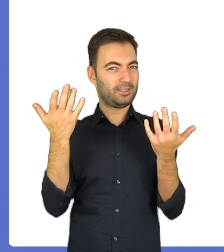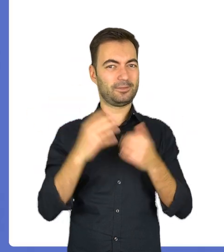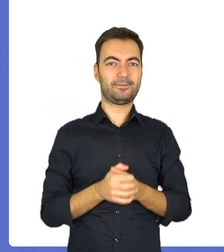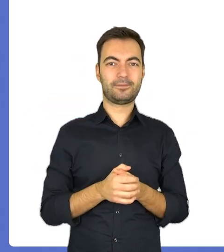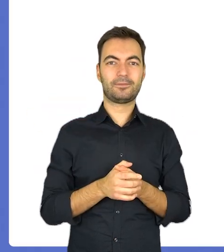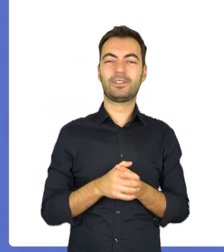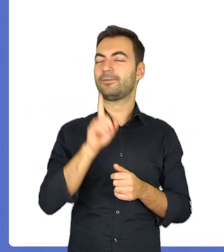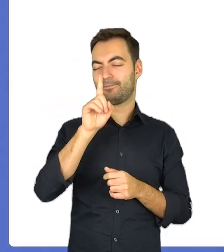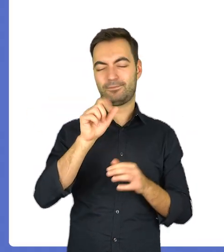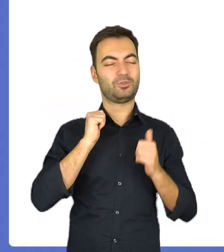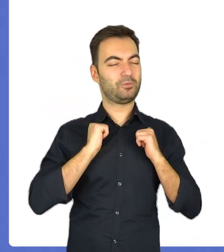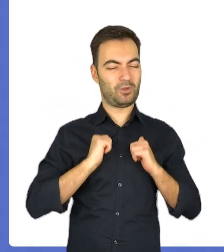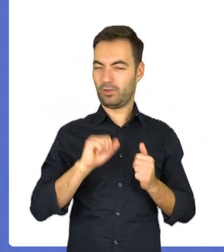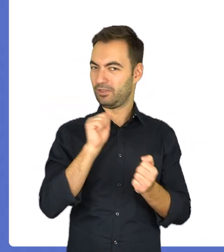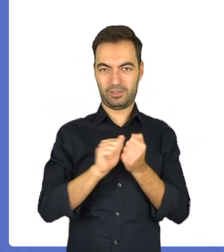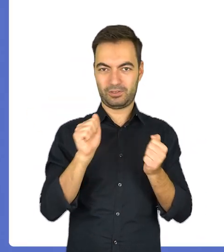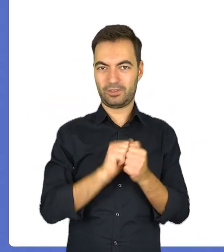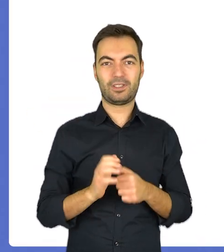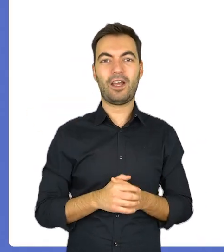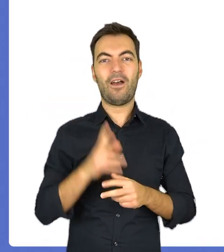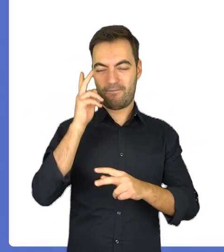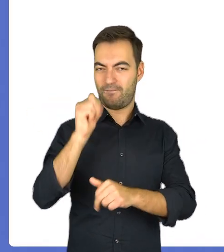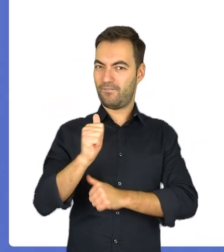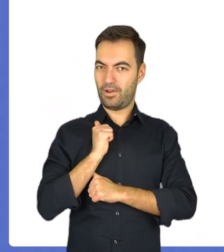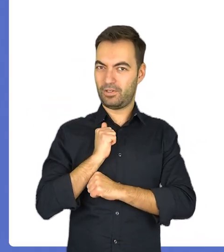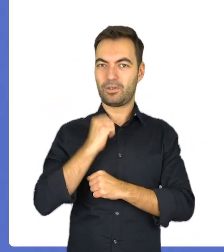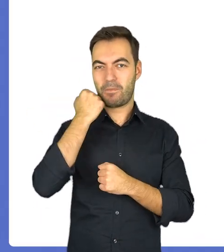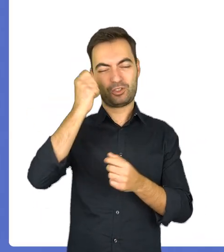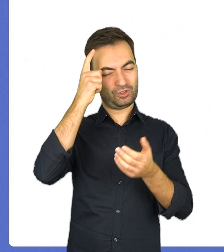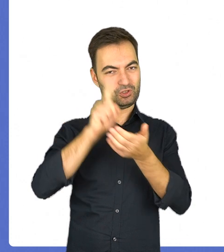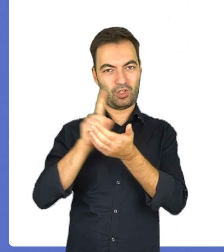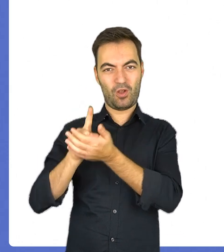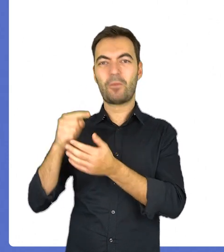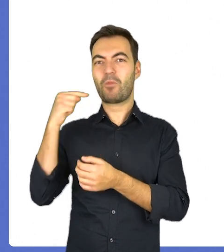But nothing is lost. Our army is very capable and able to learn.